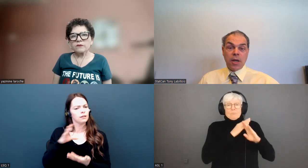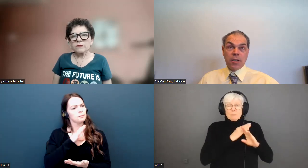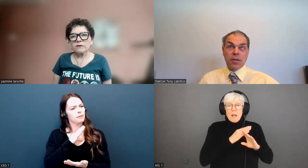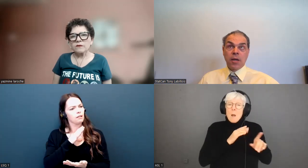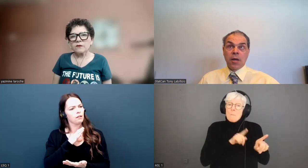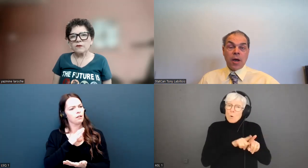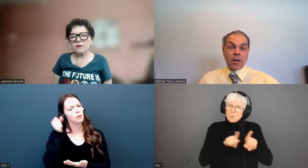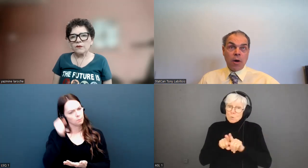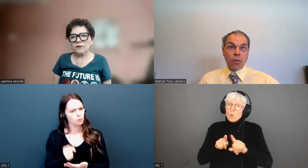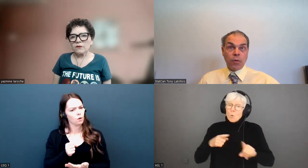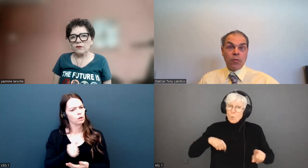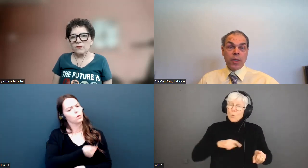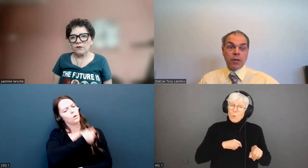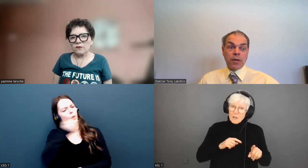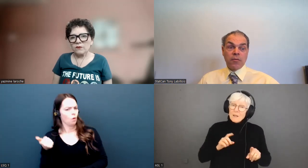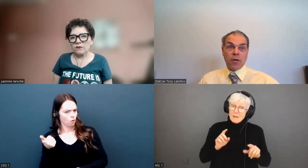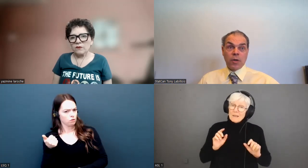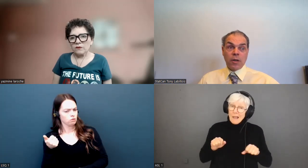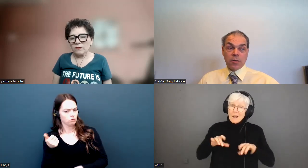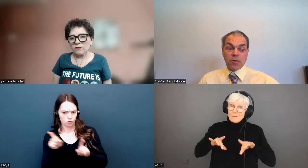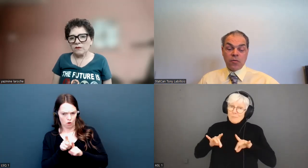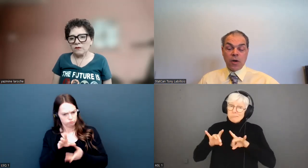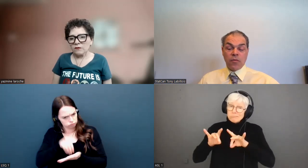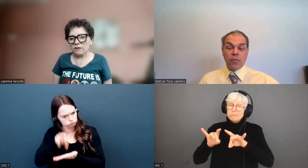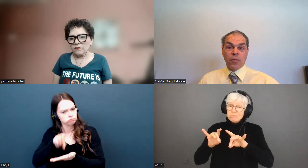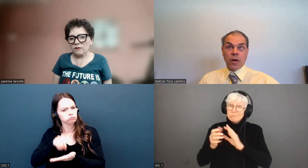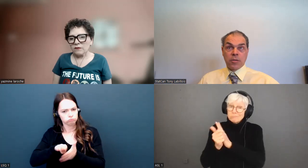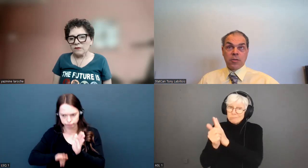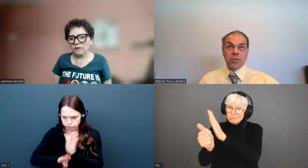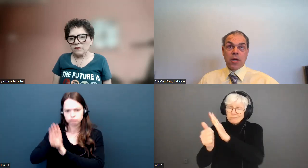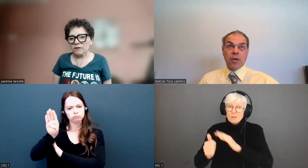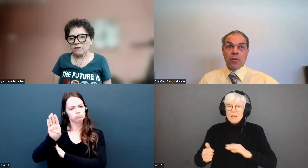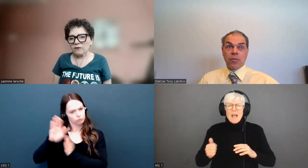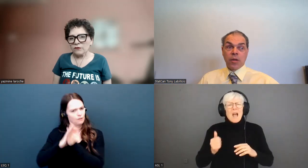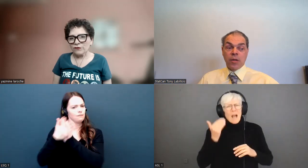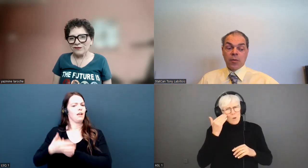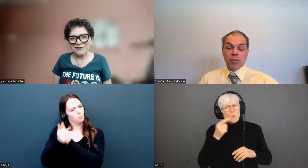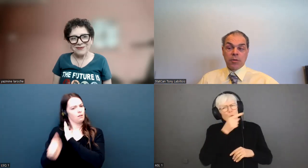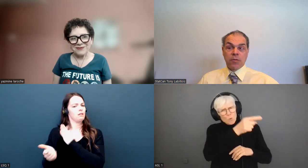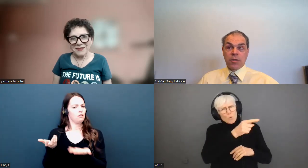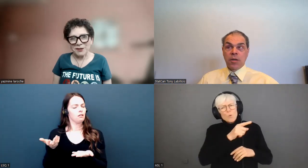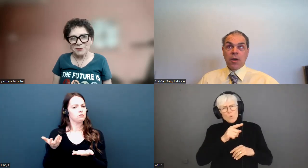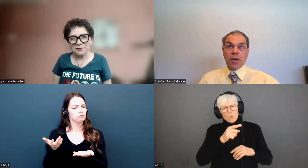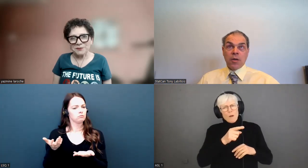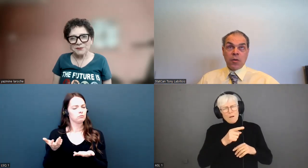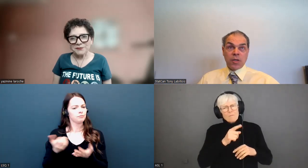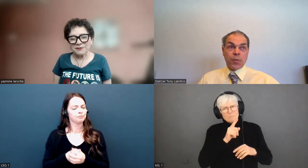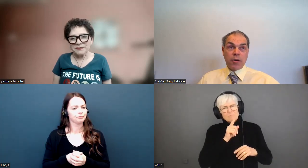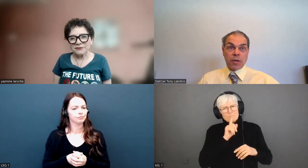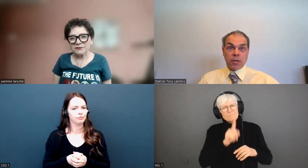and I know how you've been involved with lots of of us in the public service inspiring us